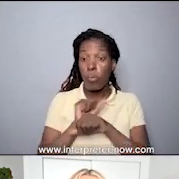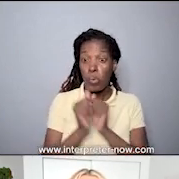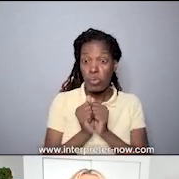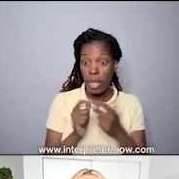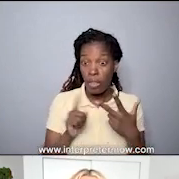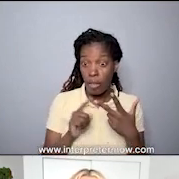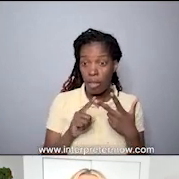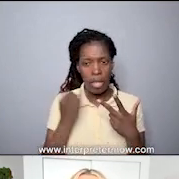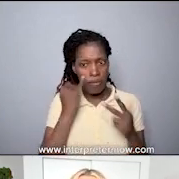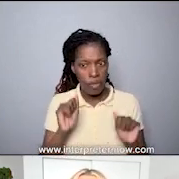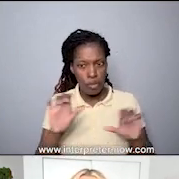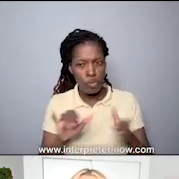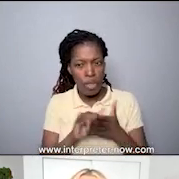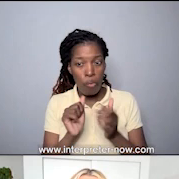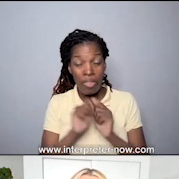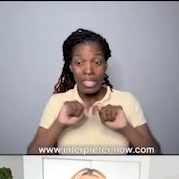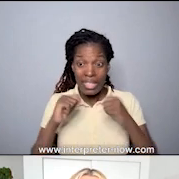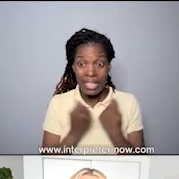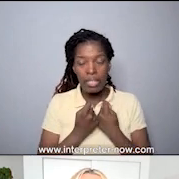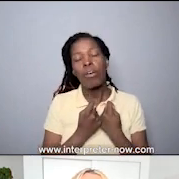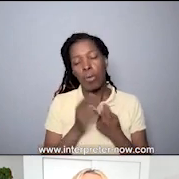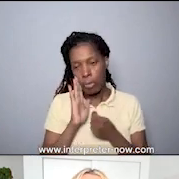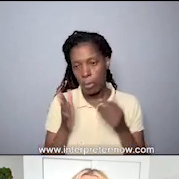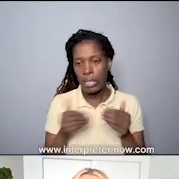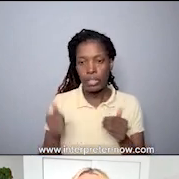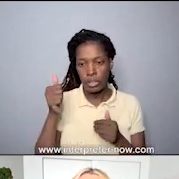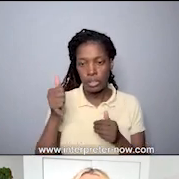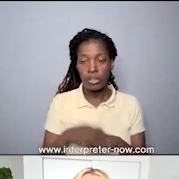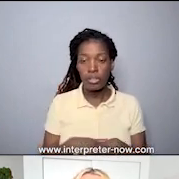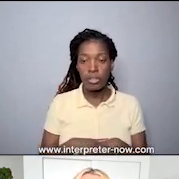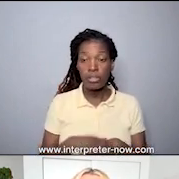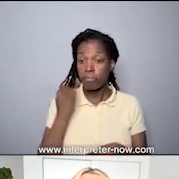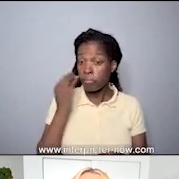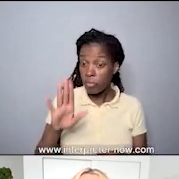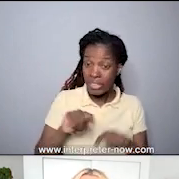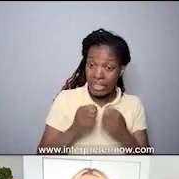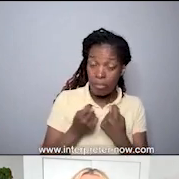So when your team is all onboard and on a learning journey together, calling each other